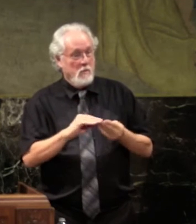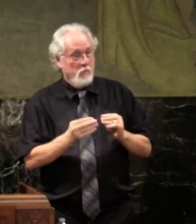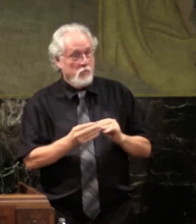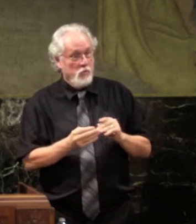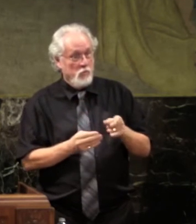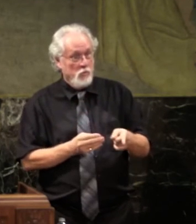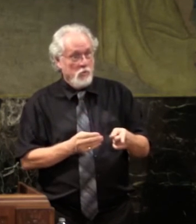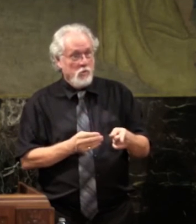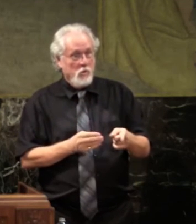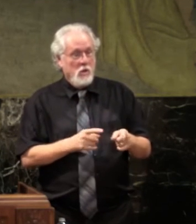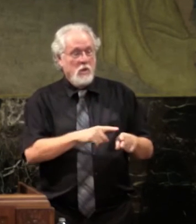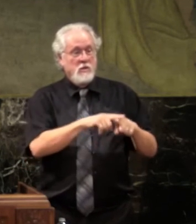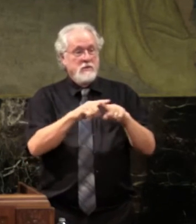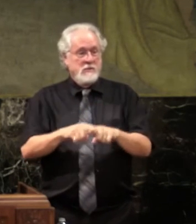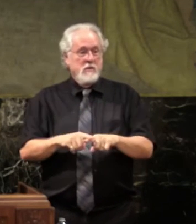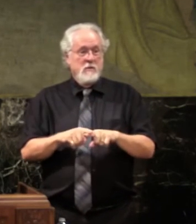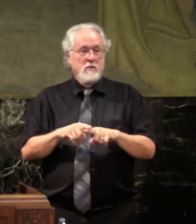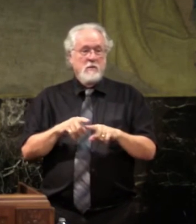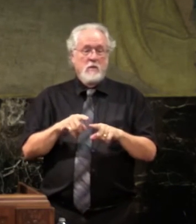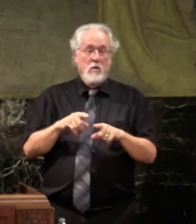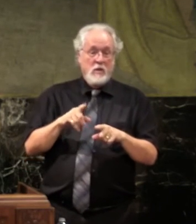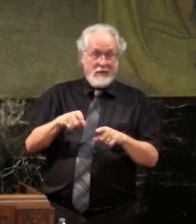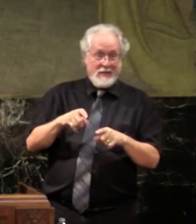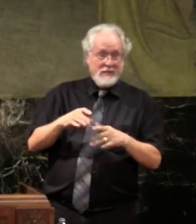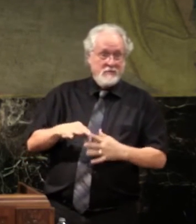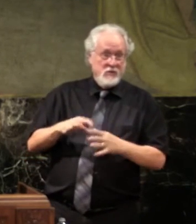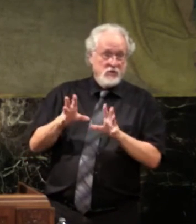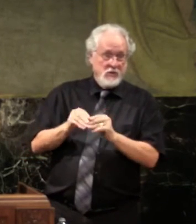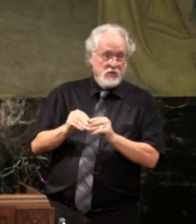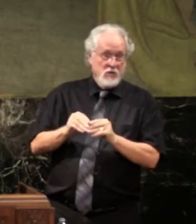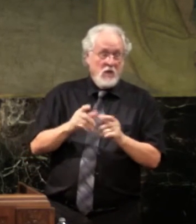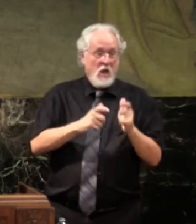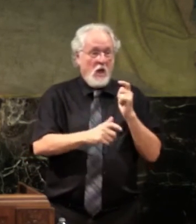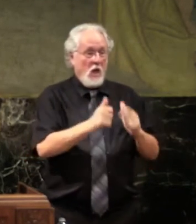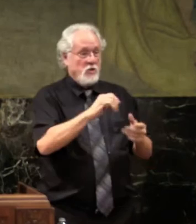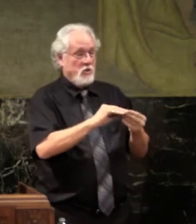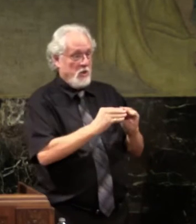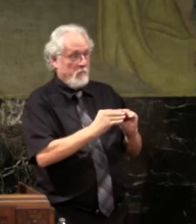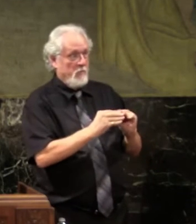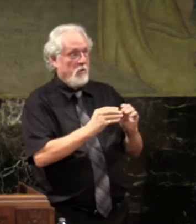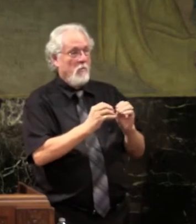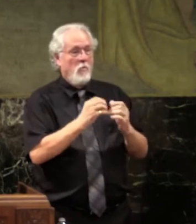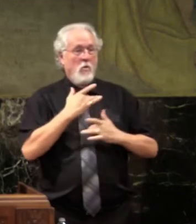determine whether a special session is needed because the larger the number is the more likely the special session will